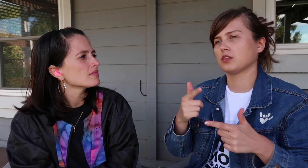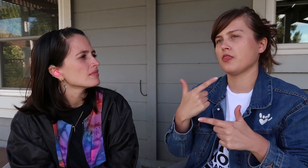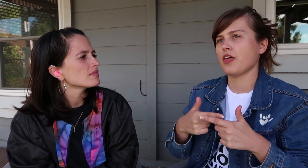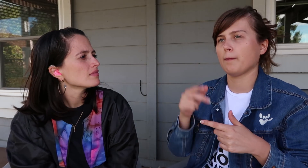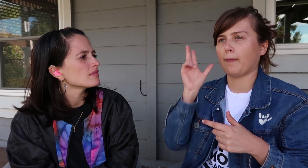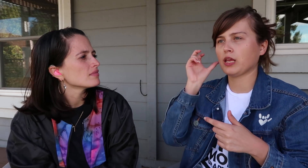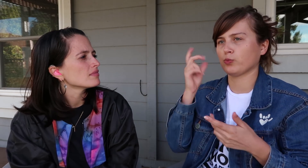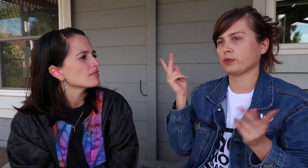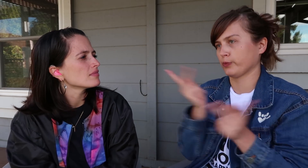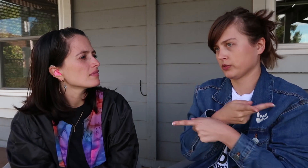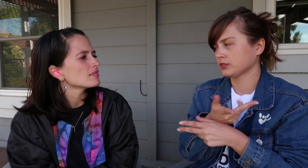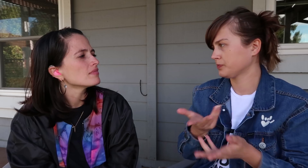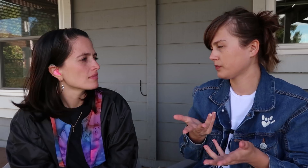And my hearing got worse.